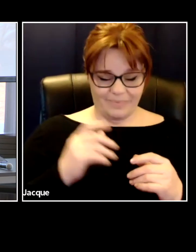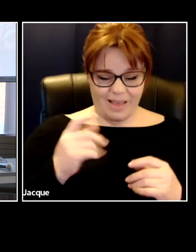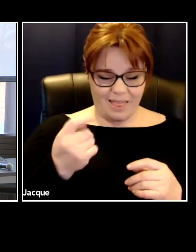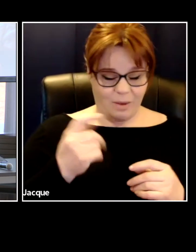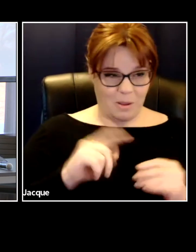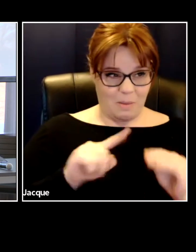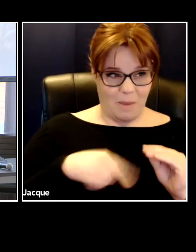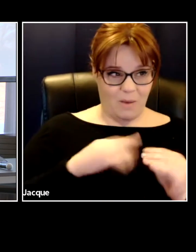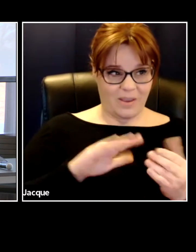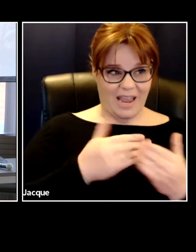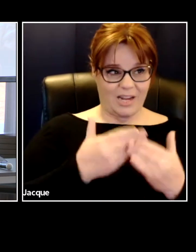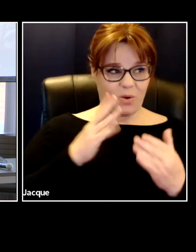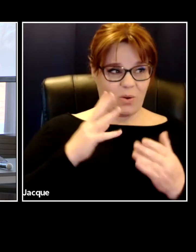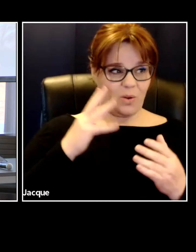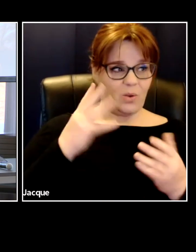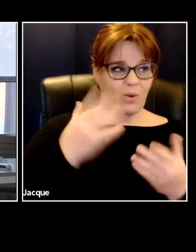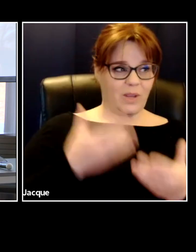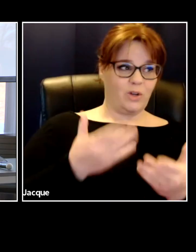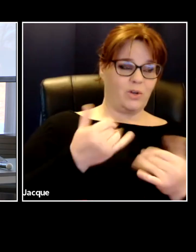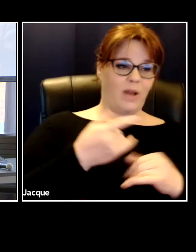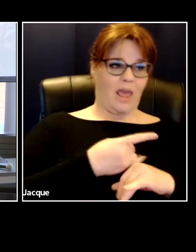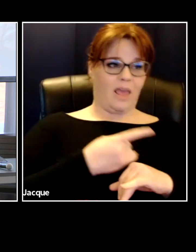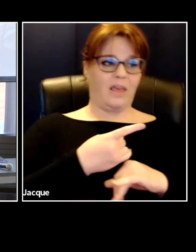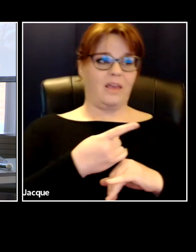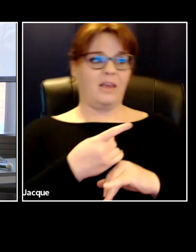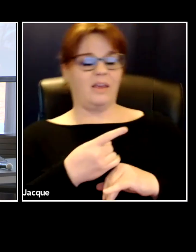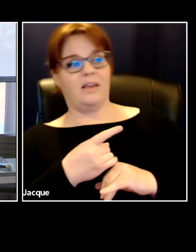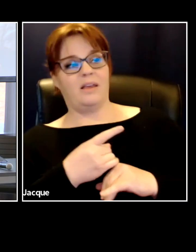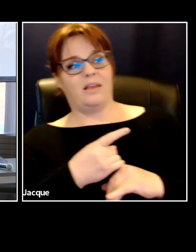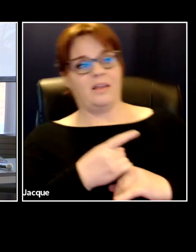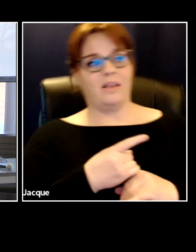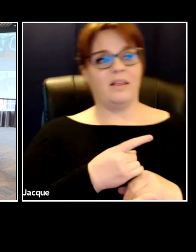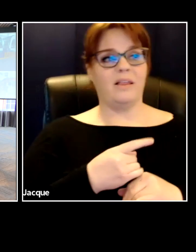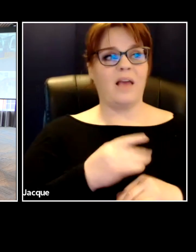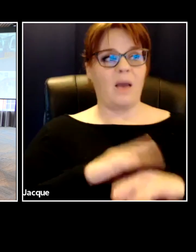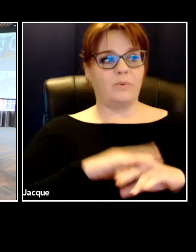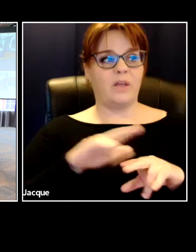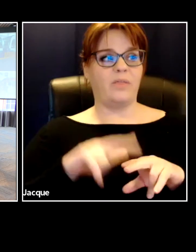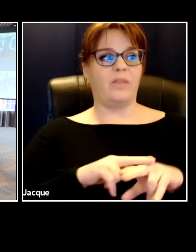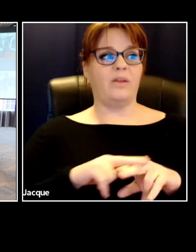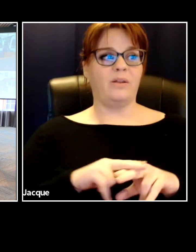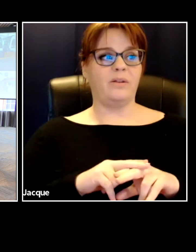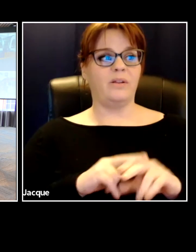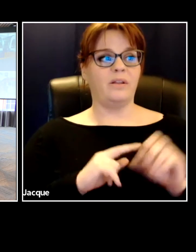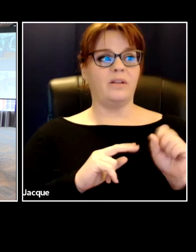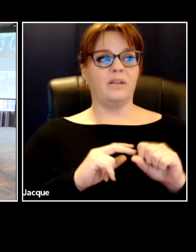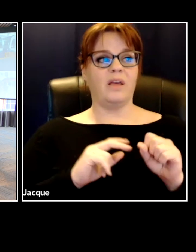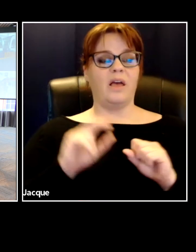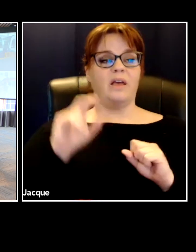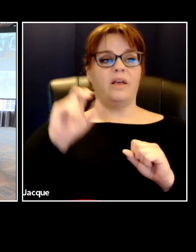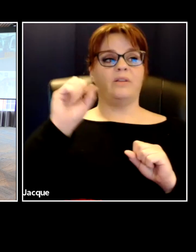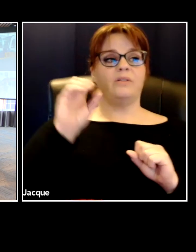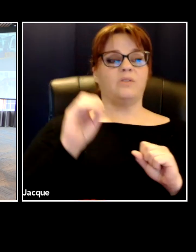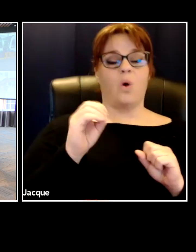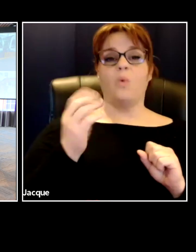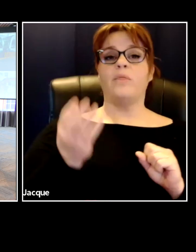I was on the train trying to come up here um about this. Yeah. Yeah. So, um the suggested disability